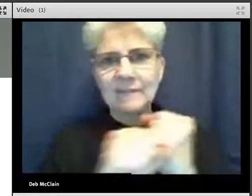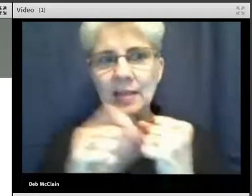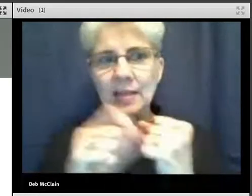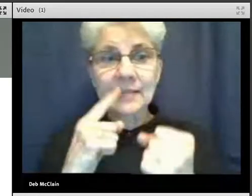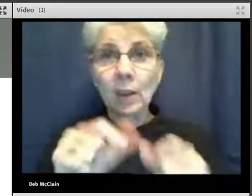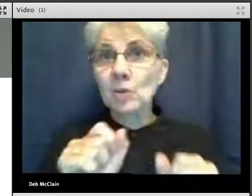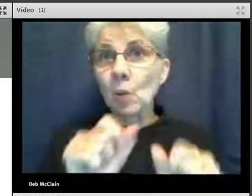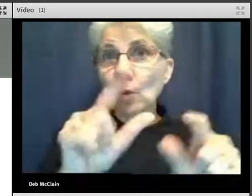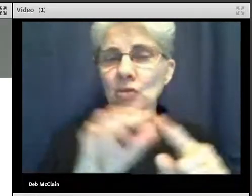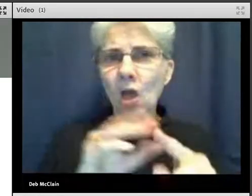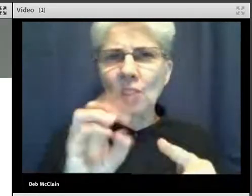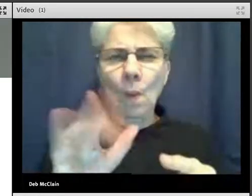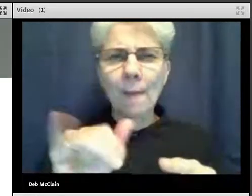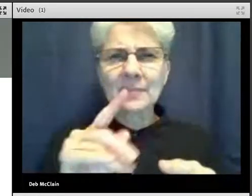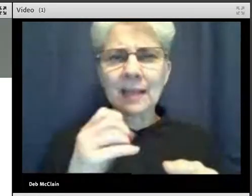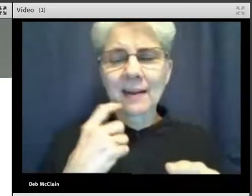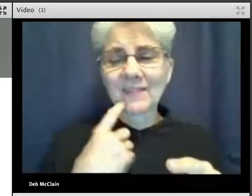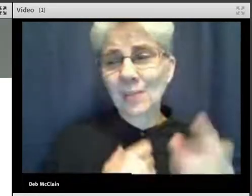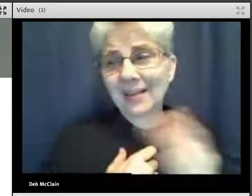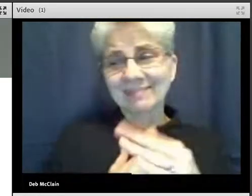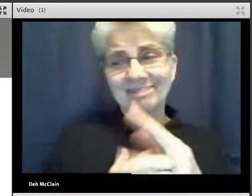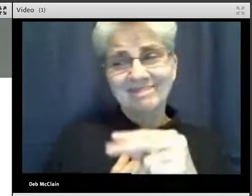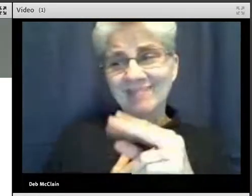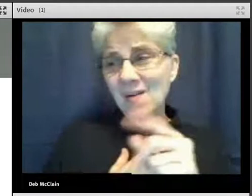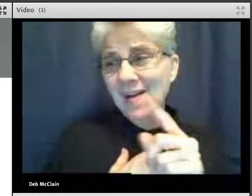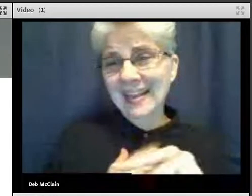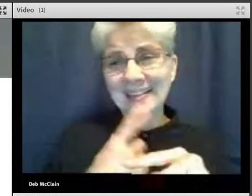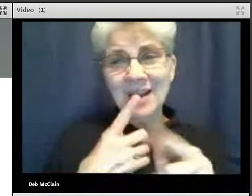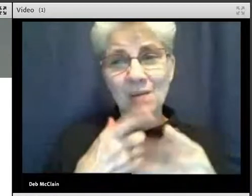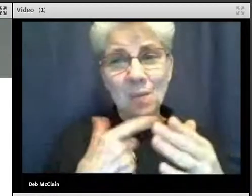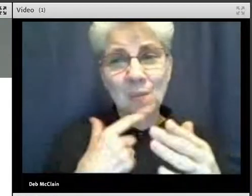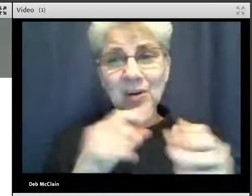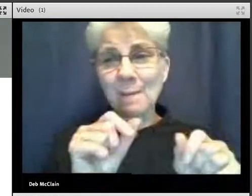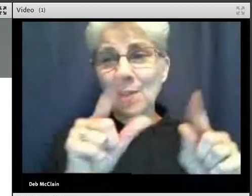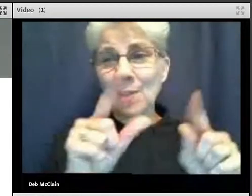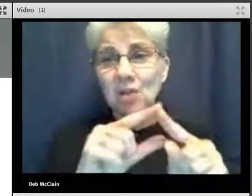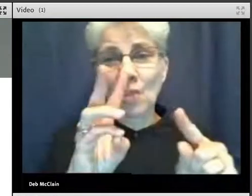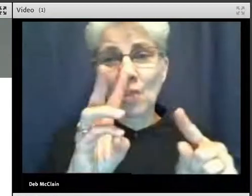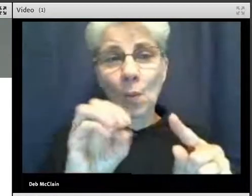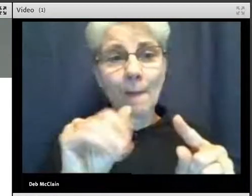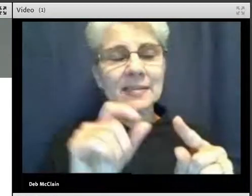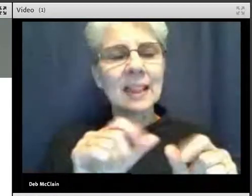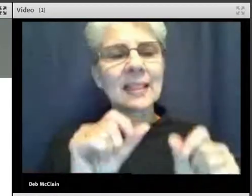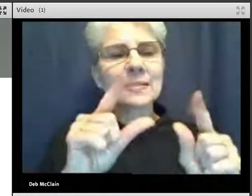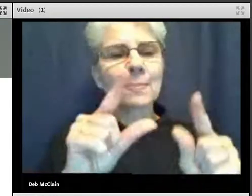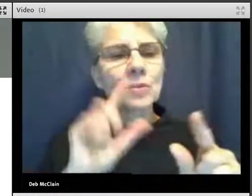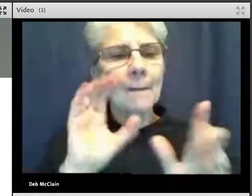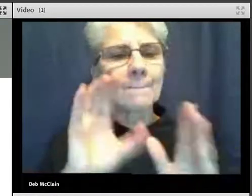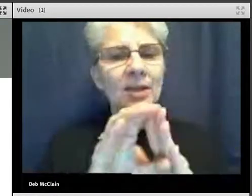We create fliers and they say, "Can you post this on the website," and I have to go back, "No, this is not what we're going to post on the website."